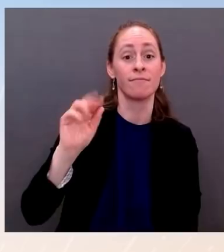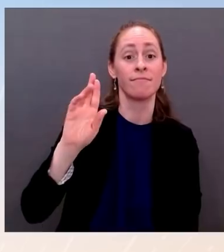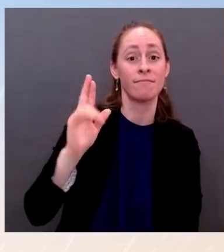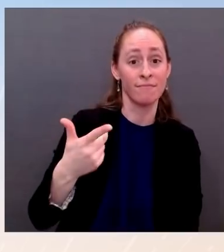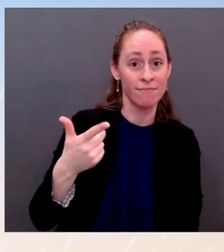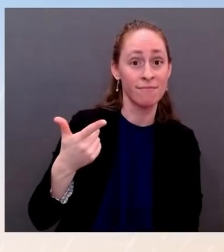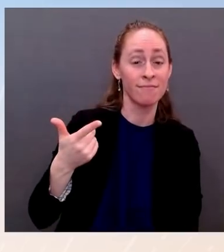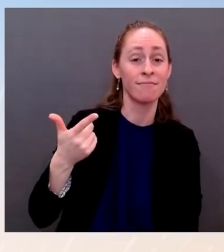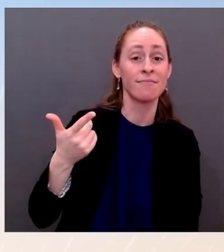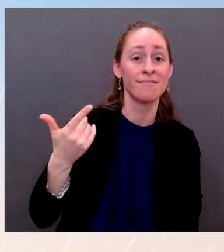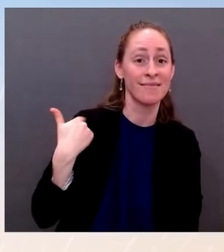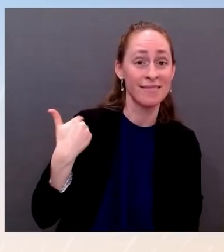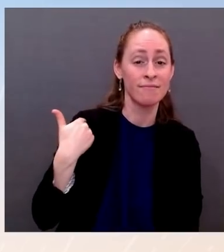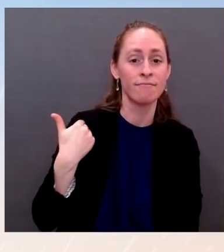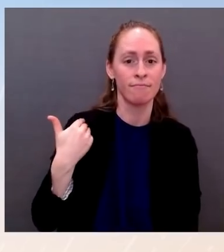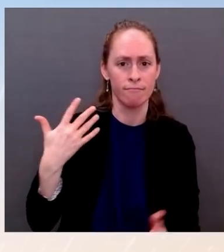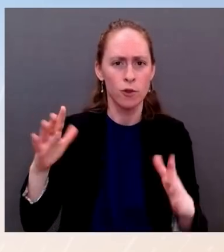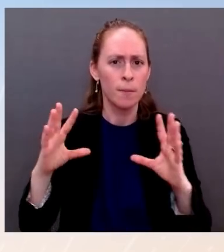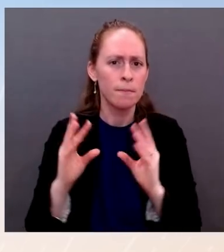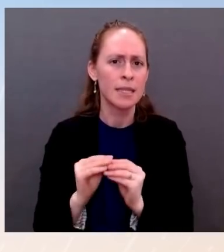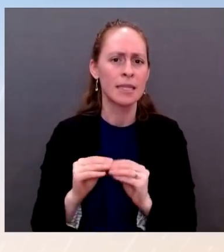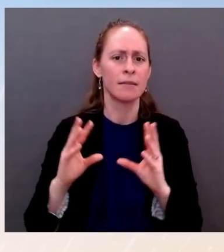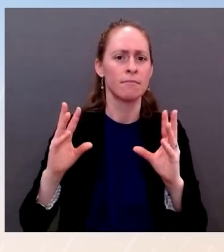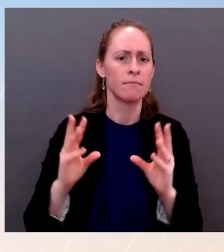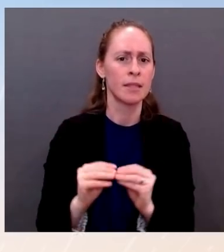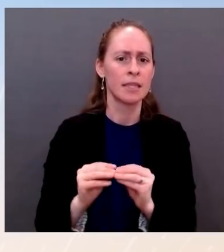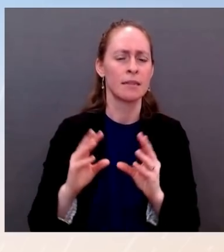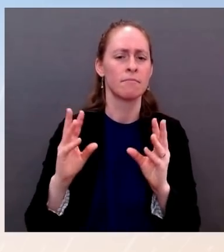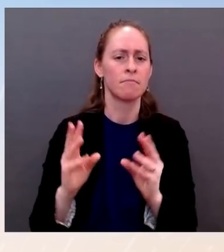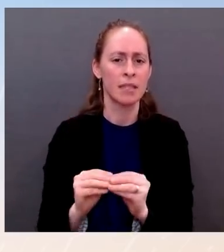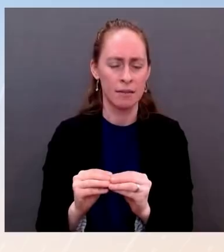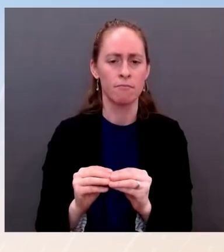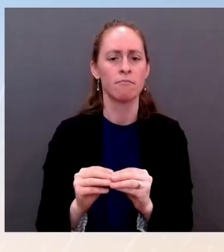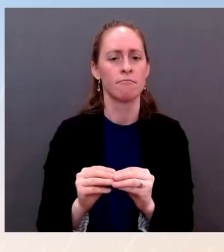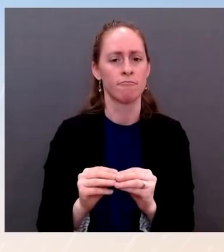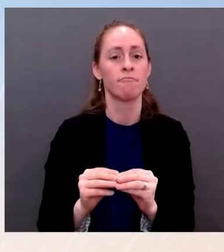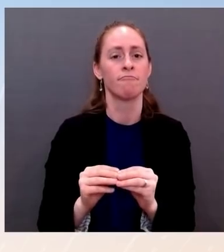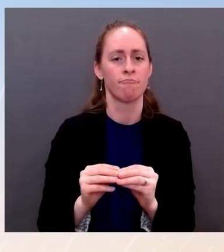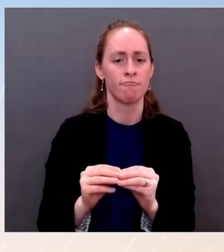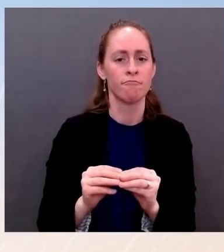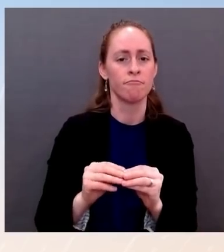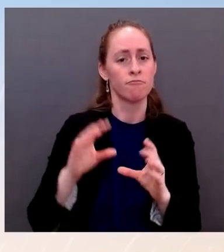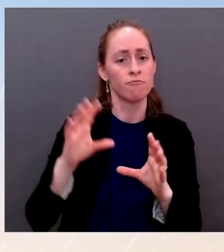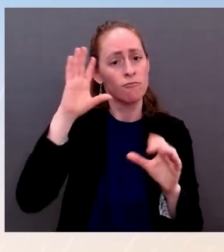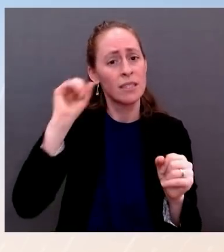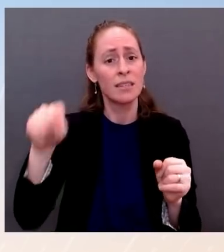"Is there anything you need to implement what your plans are? Is there anything you need on the ground?"